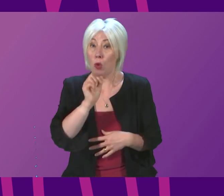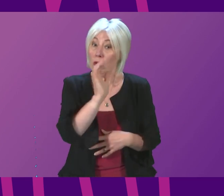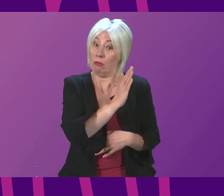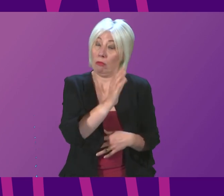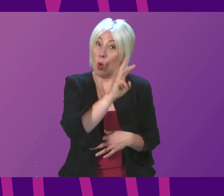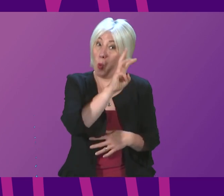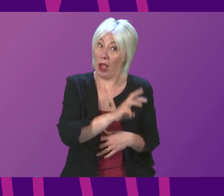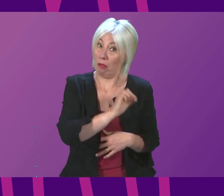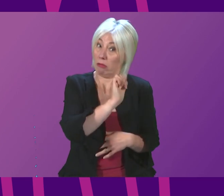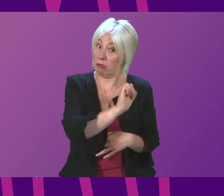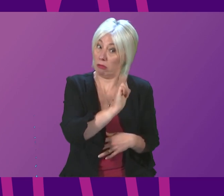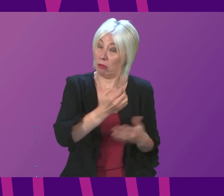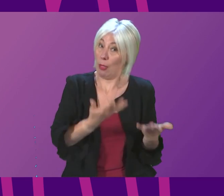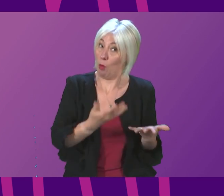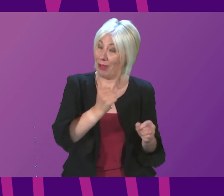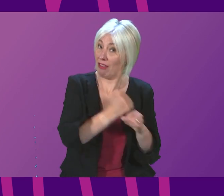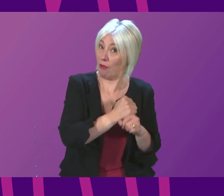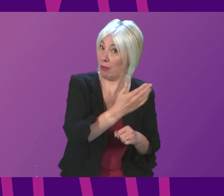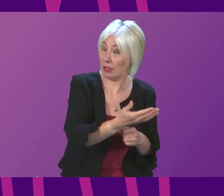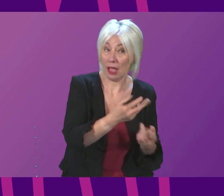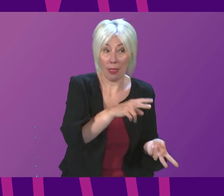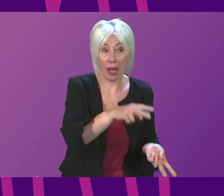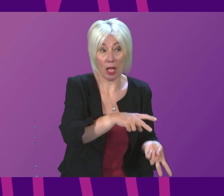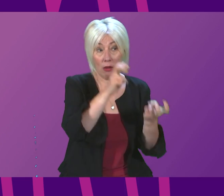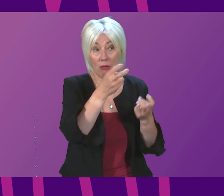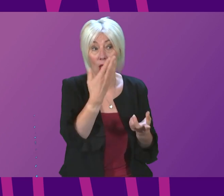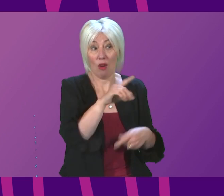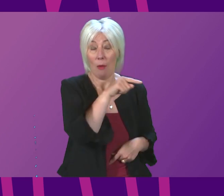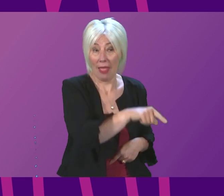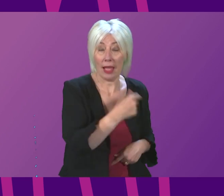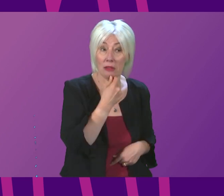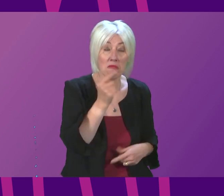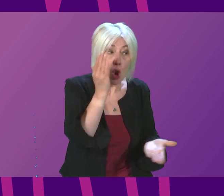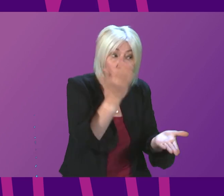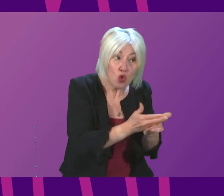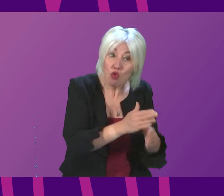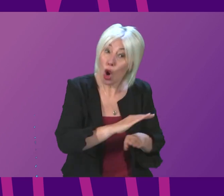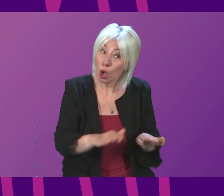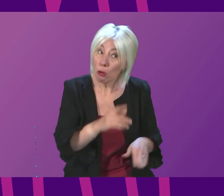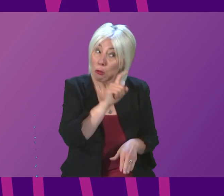Labour is currently in government and draw our own conclusions on whether that is true or not.